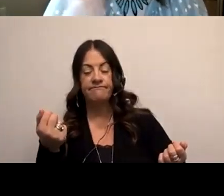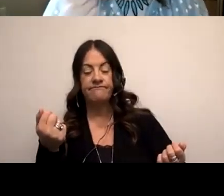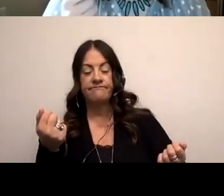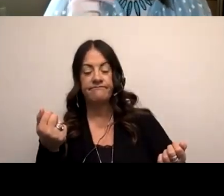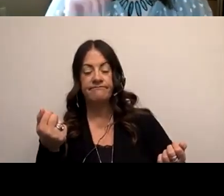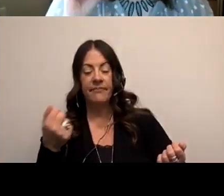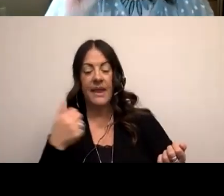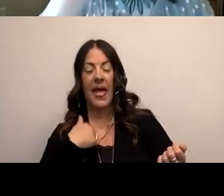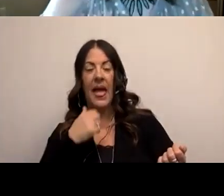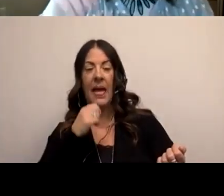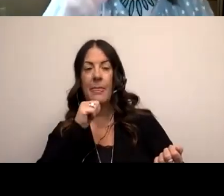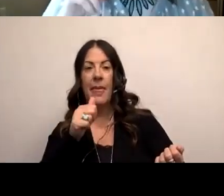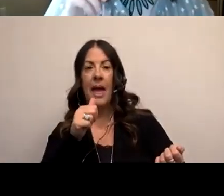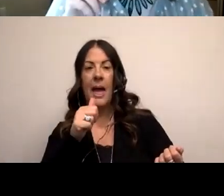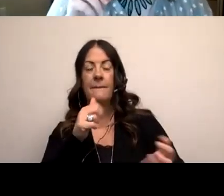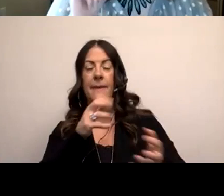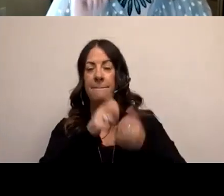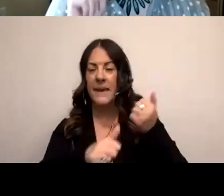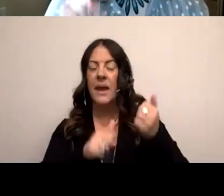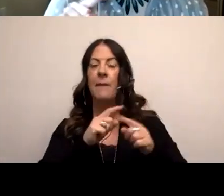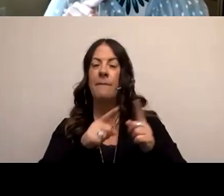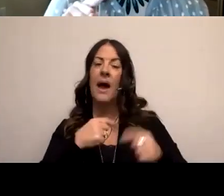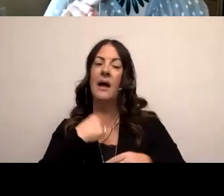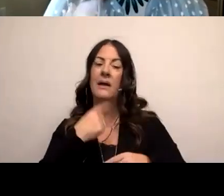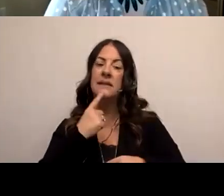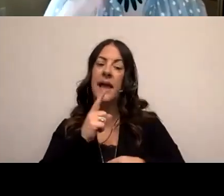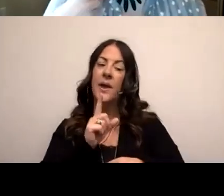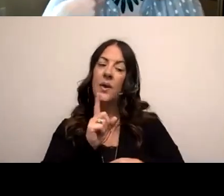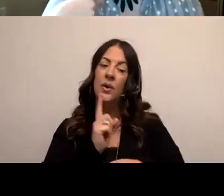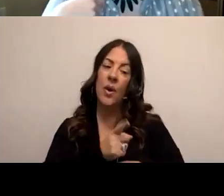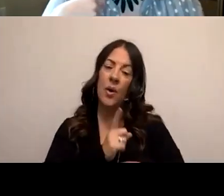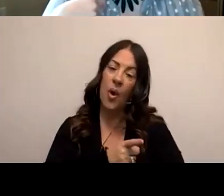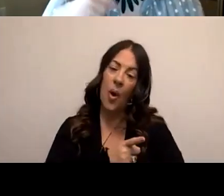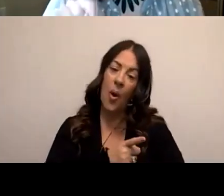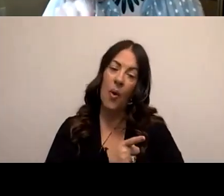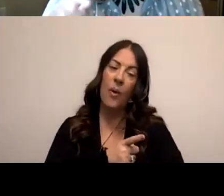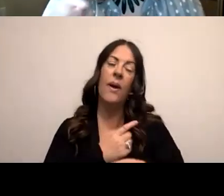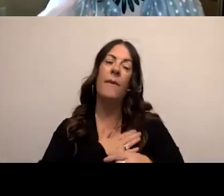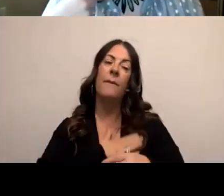KNOW I'M NOT BEING MEAN TO HIM. BUT I'LL SAY NO, NO, COME BACK THIS WAY. NO, NO, COME BACK